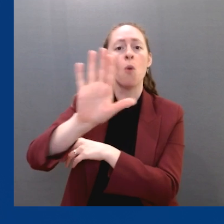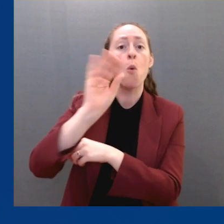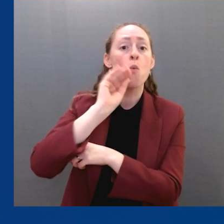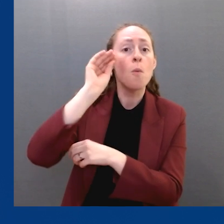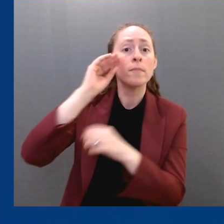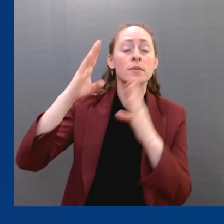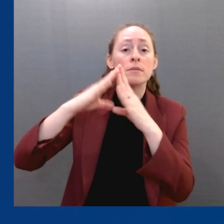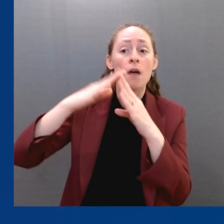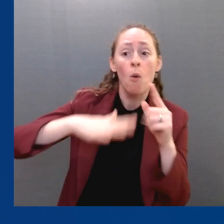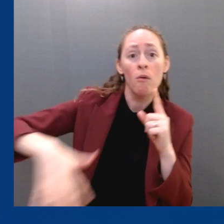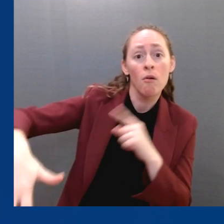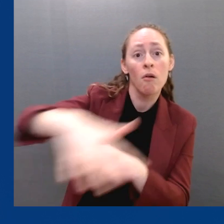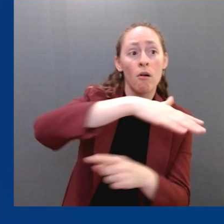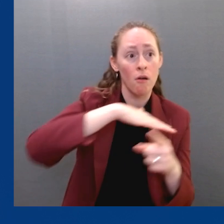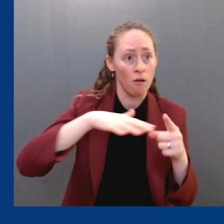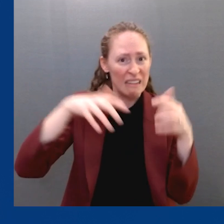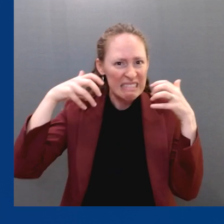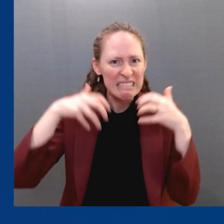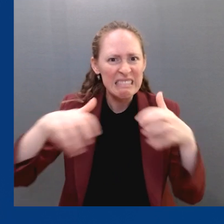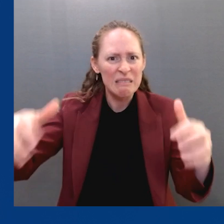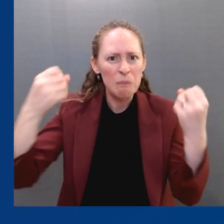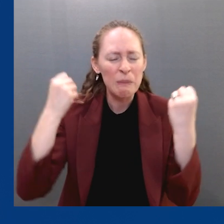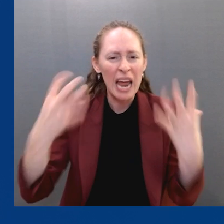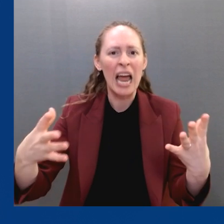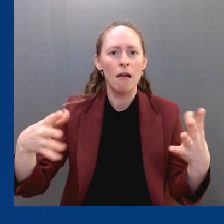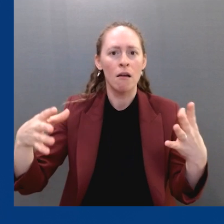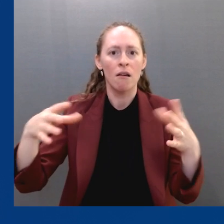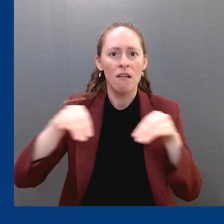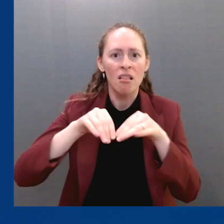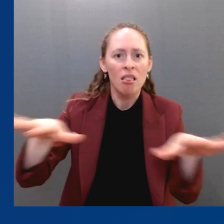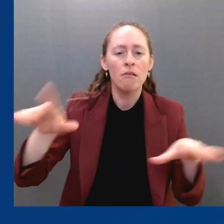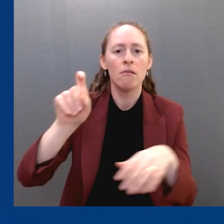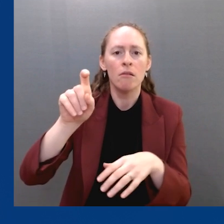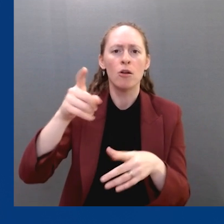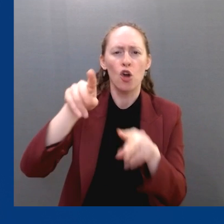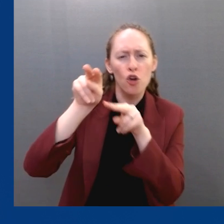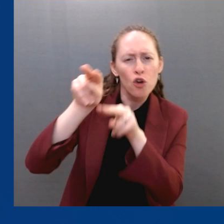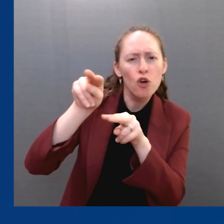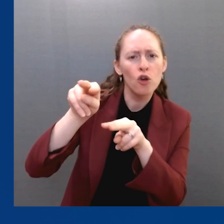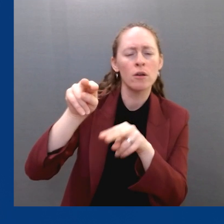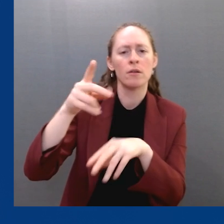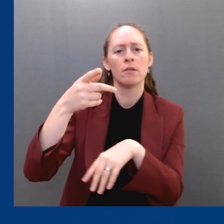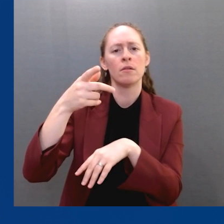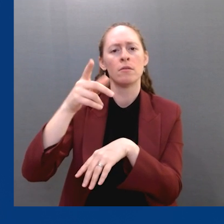follow the CDC guidance for masks and other mitigations